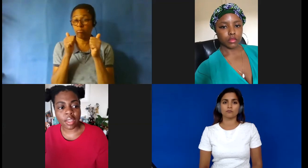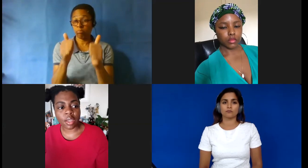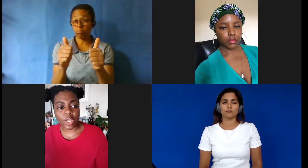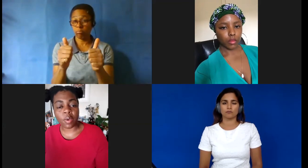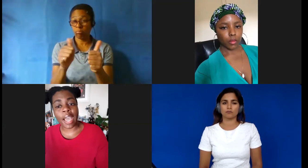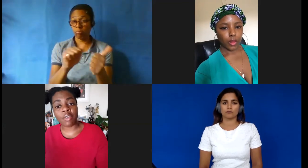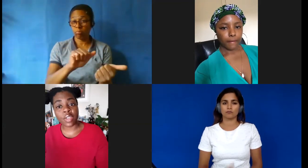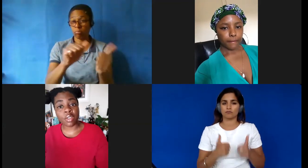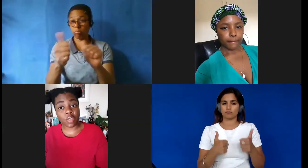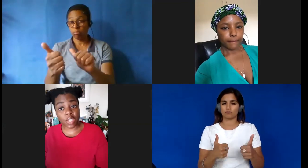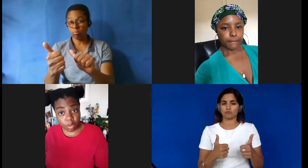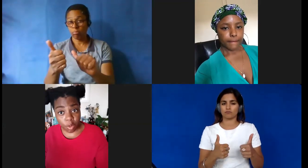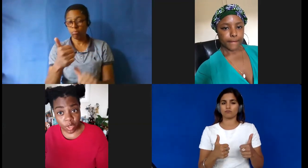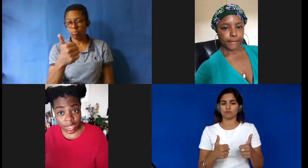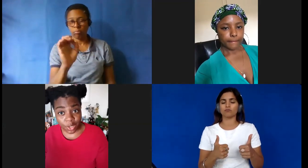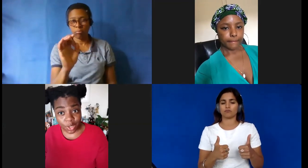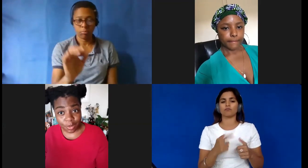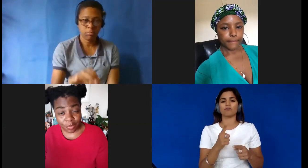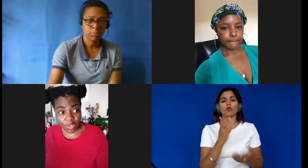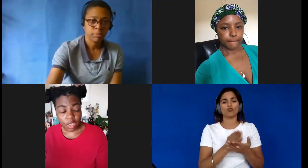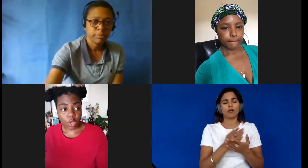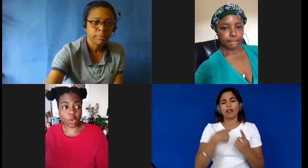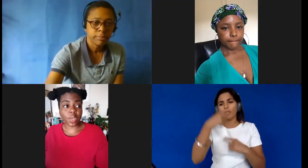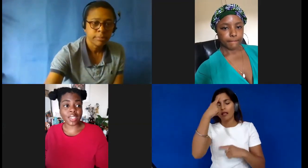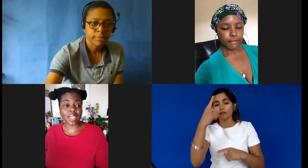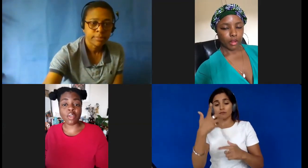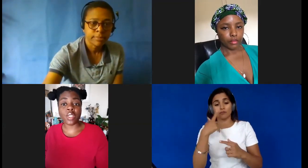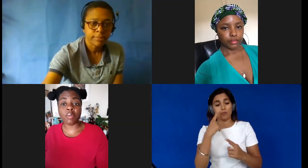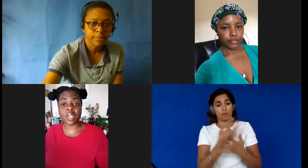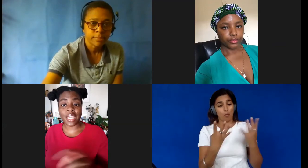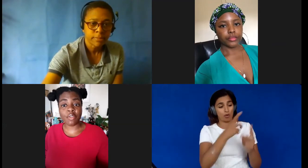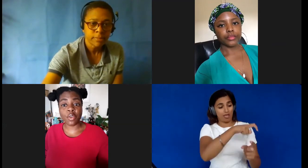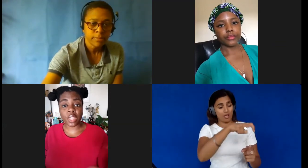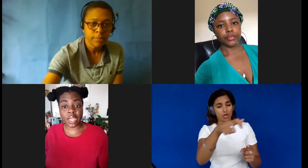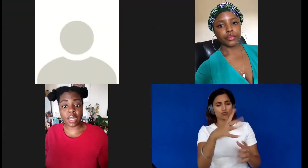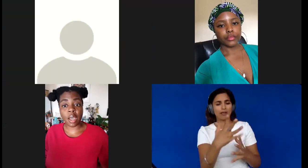when you have an invisible population who is invisible even within a